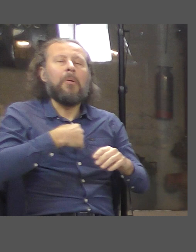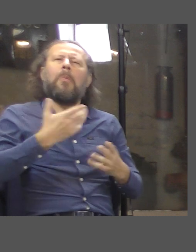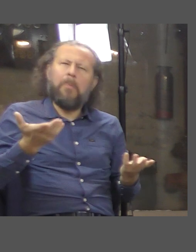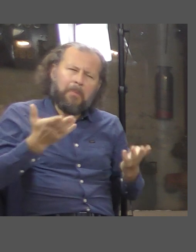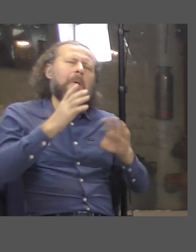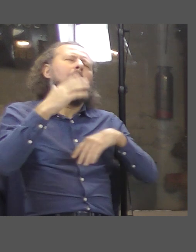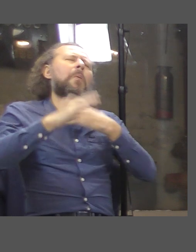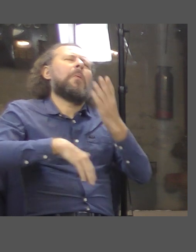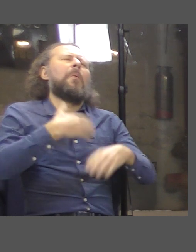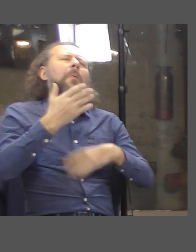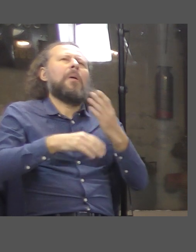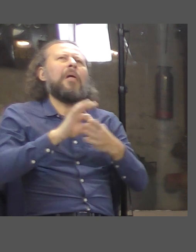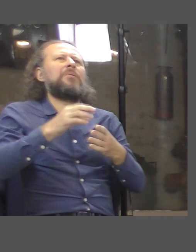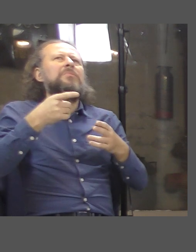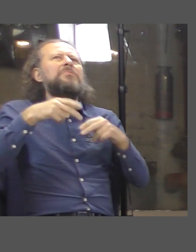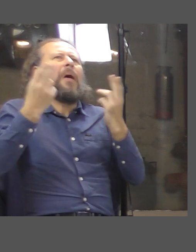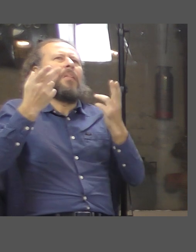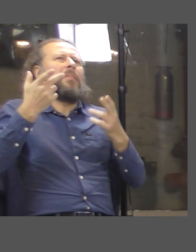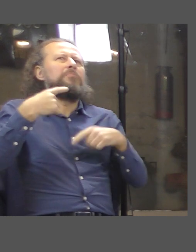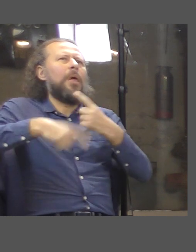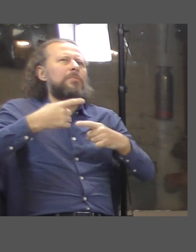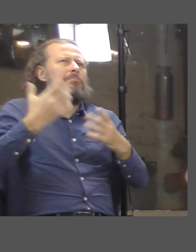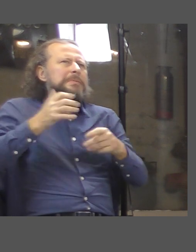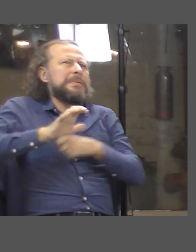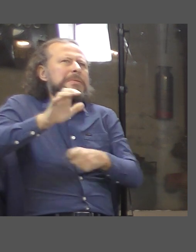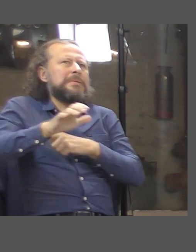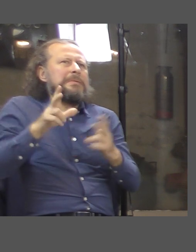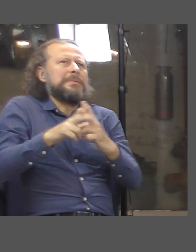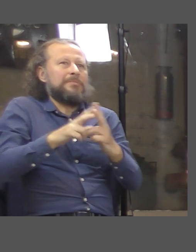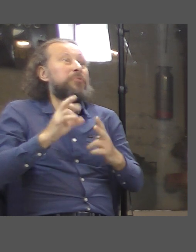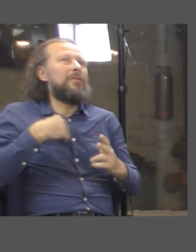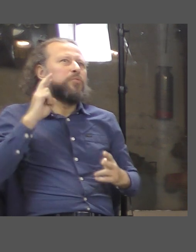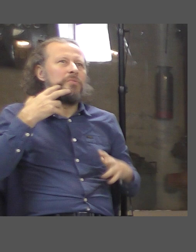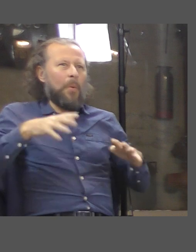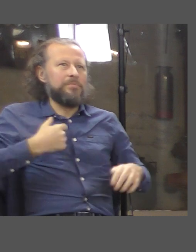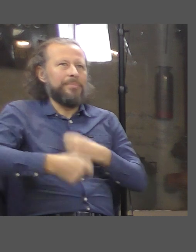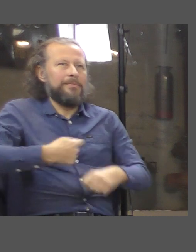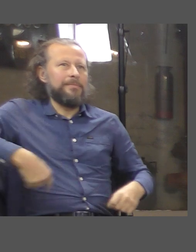It was difficult to communicate with the boss of these deaf people, after which there were many,